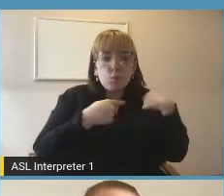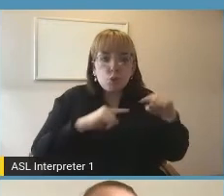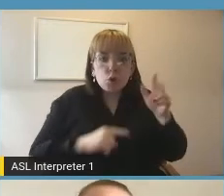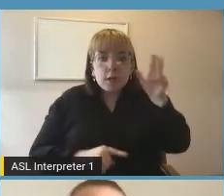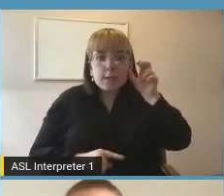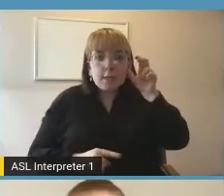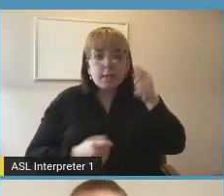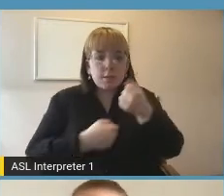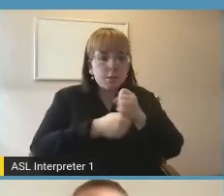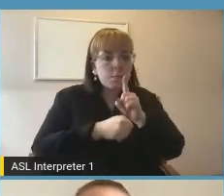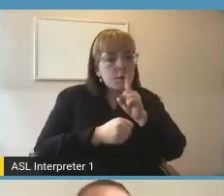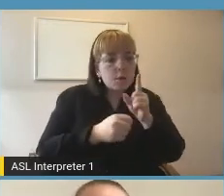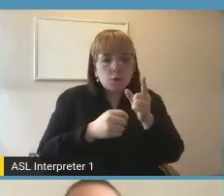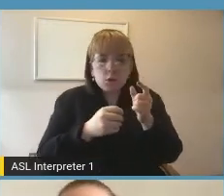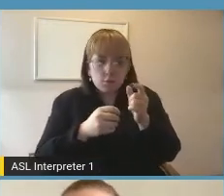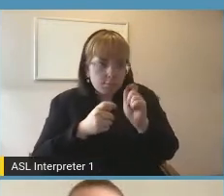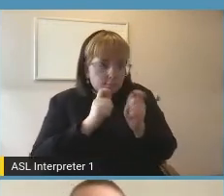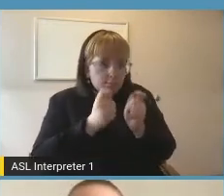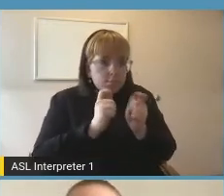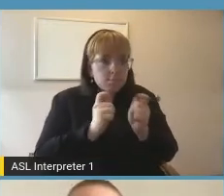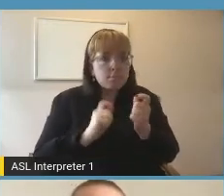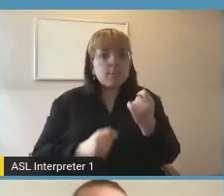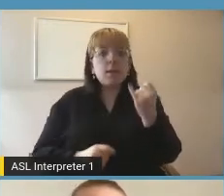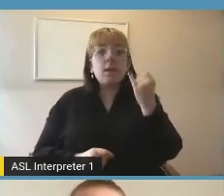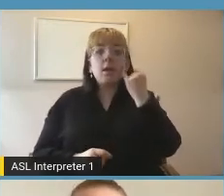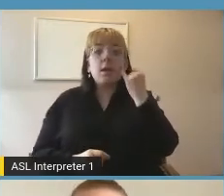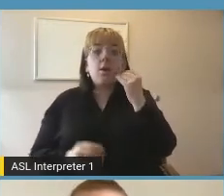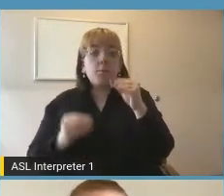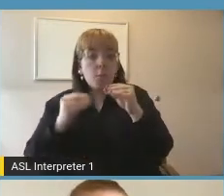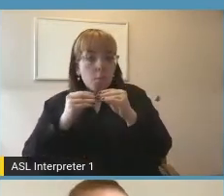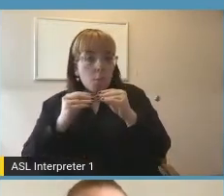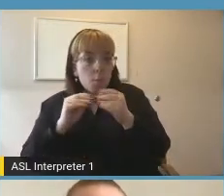And then if you have made any big changes again export and listen once more through.